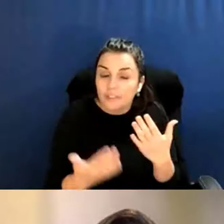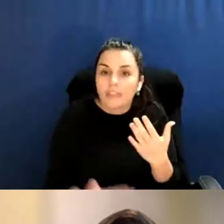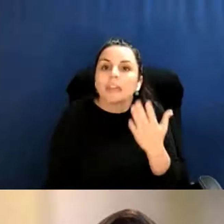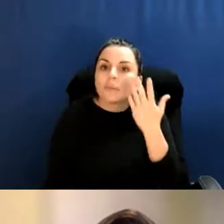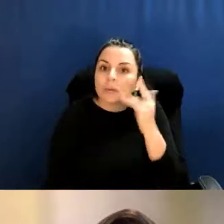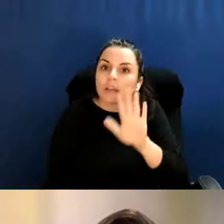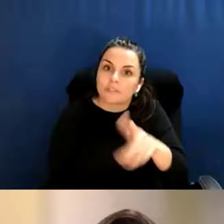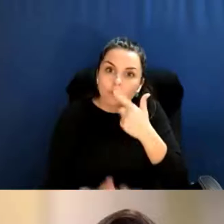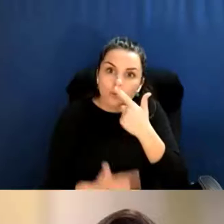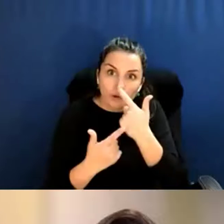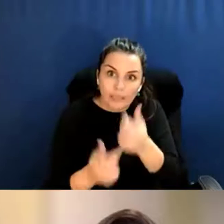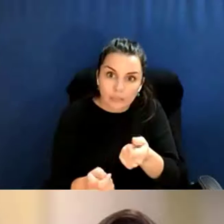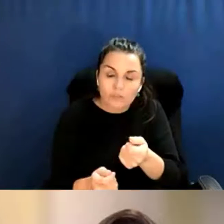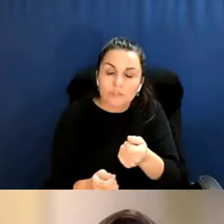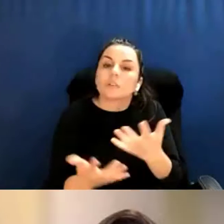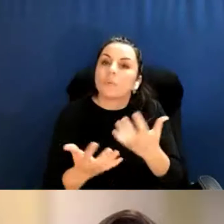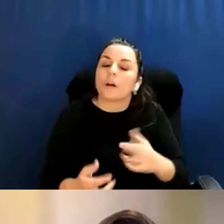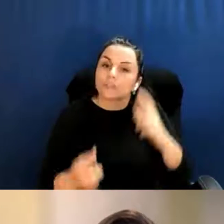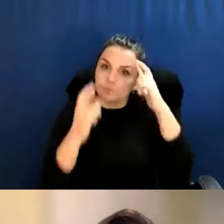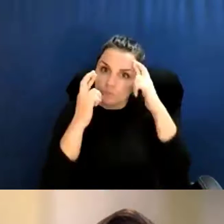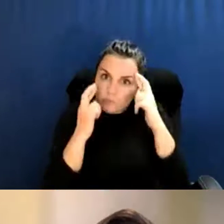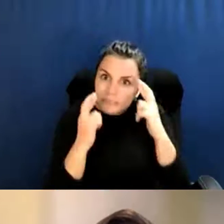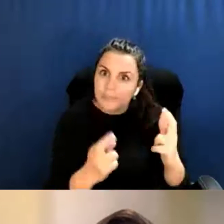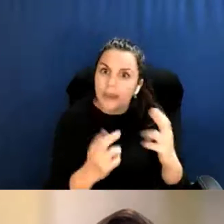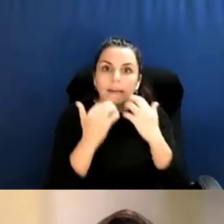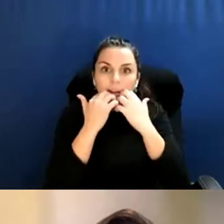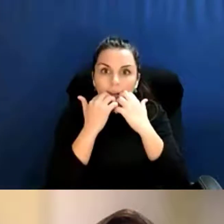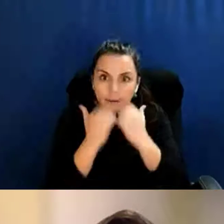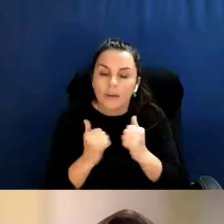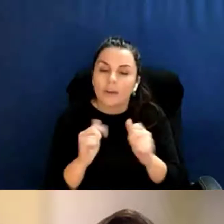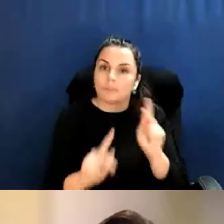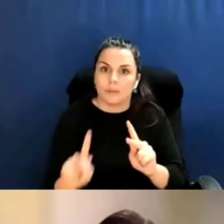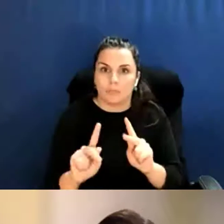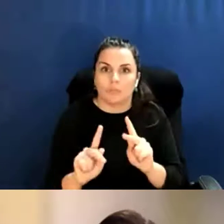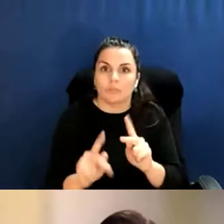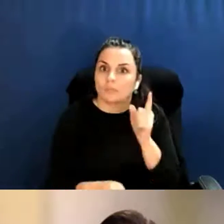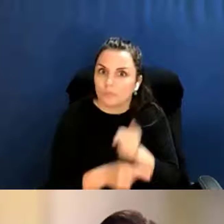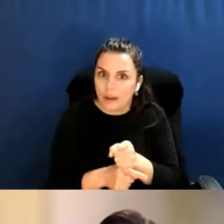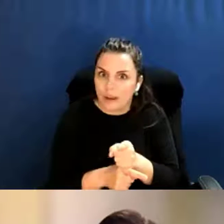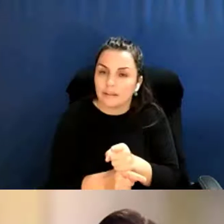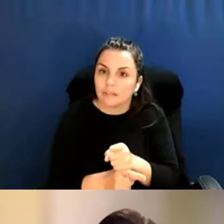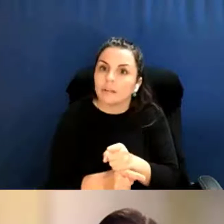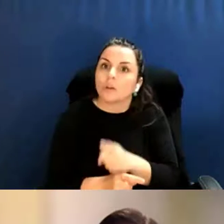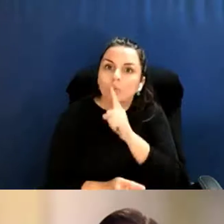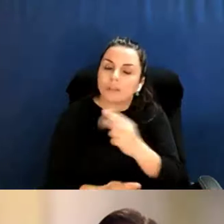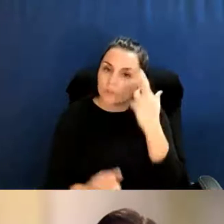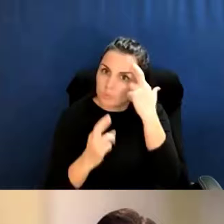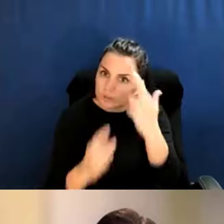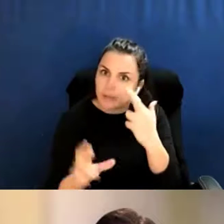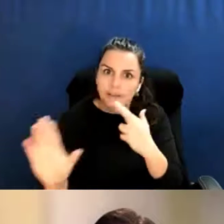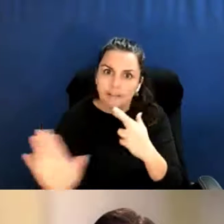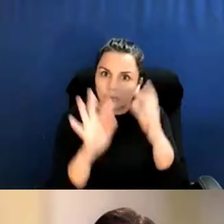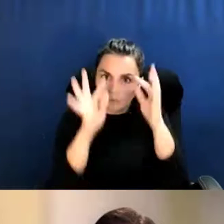in respecting that person's interest as much as possible. Whether it be a child or an adult,